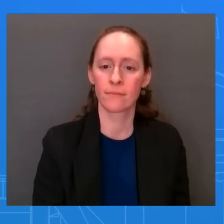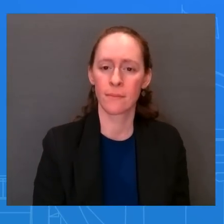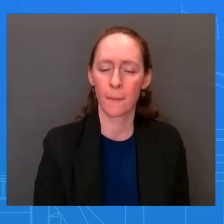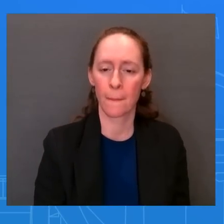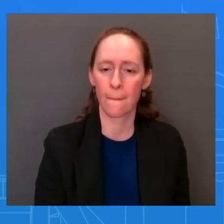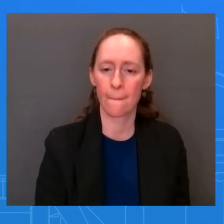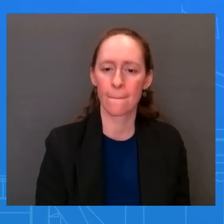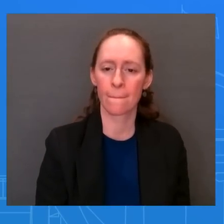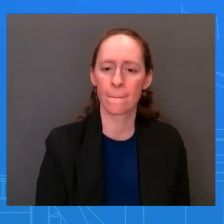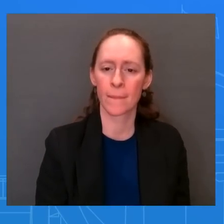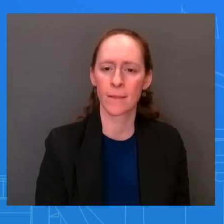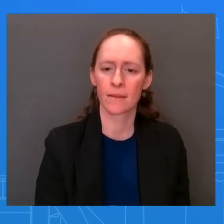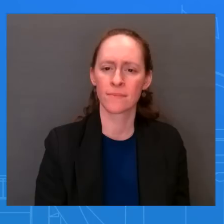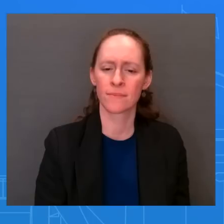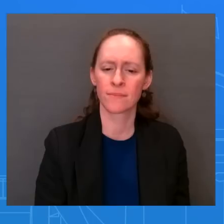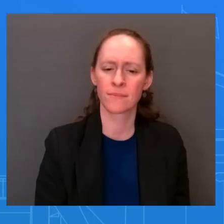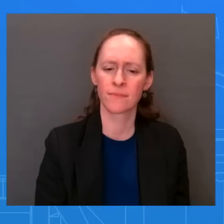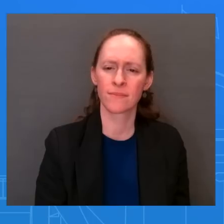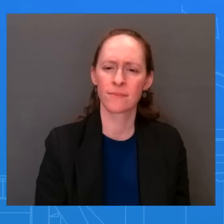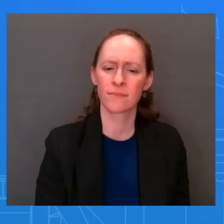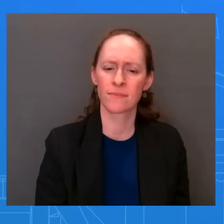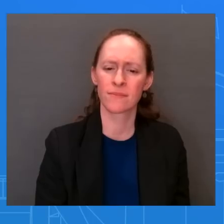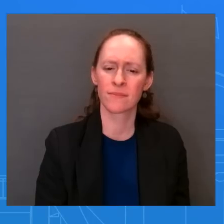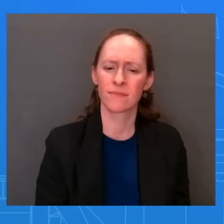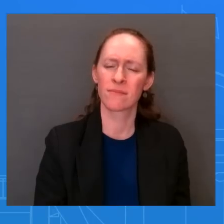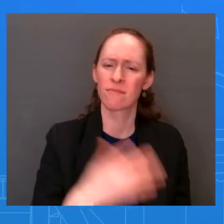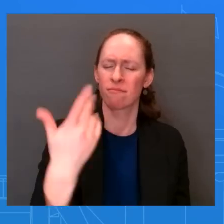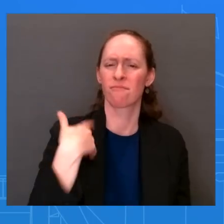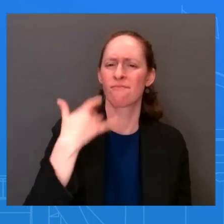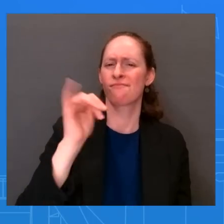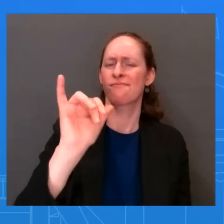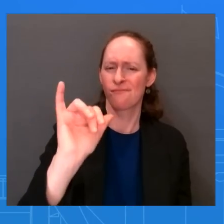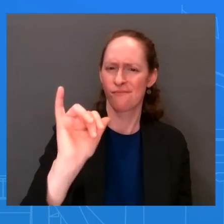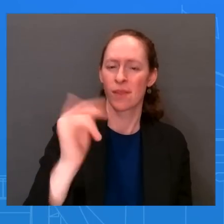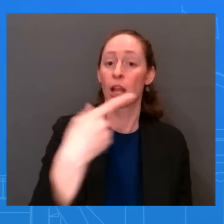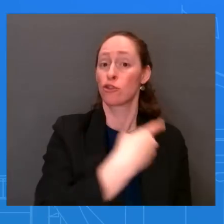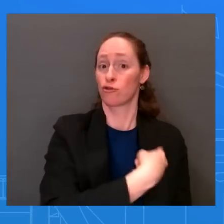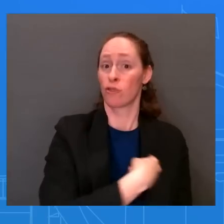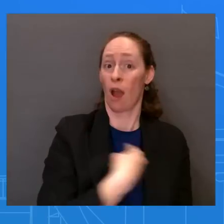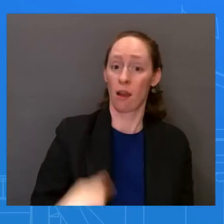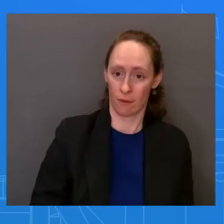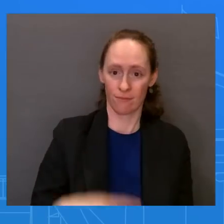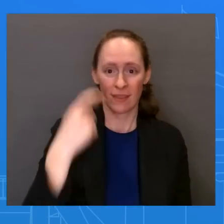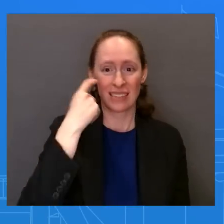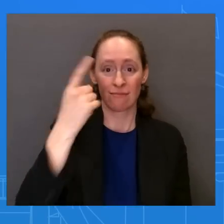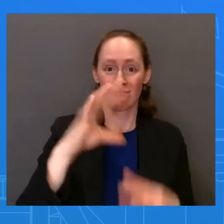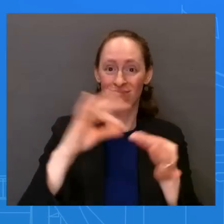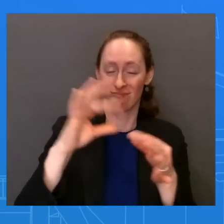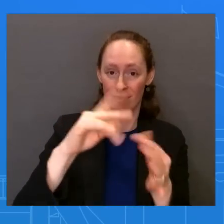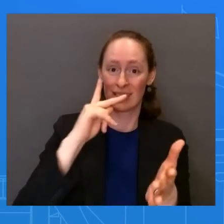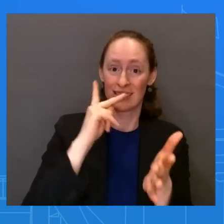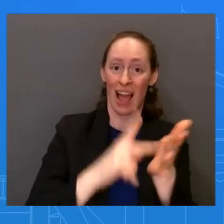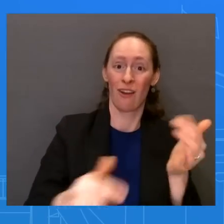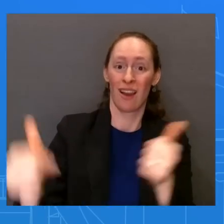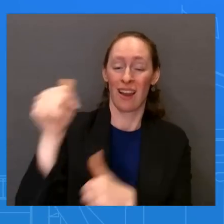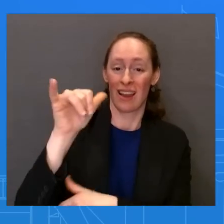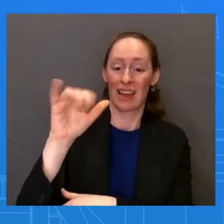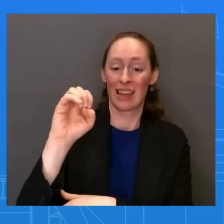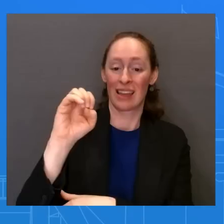You were talking about Secretary Yellen. You know, Treasury announced today that she's planning to go to China. The Secretary of State is planning to go to China.